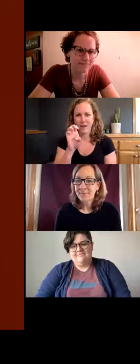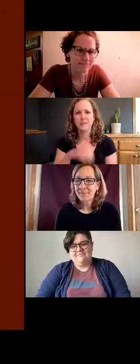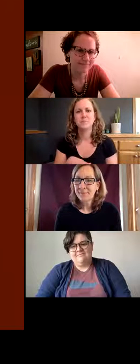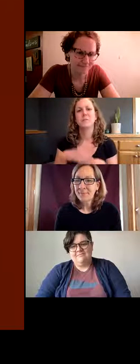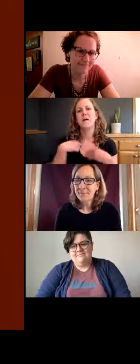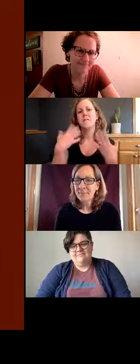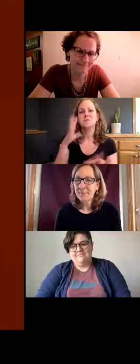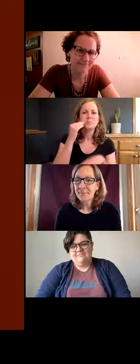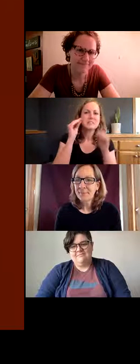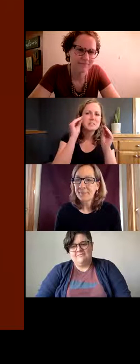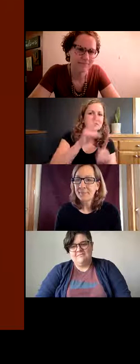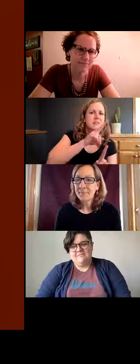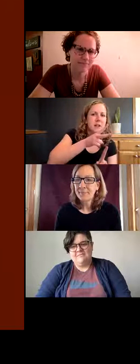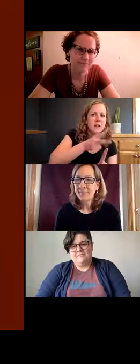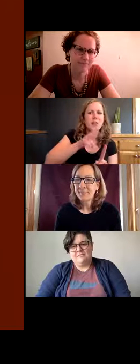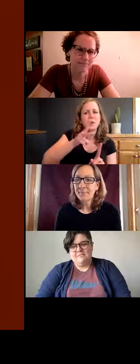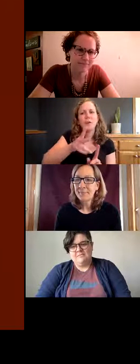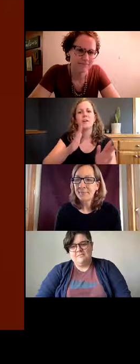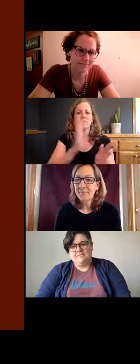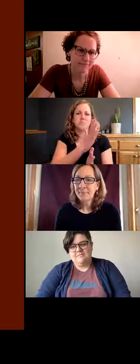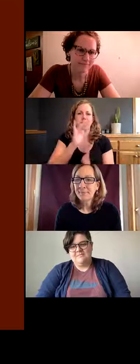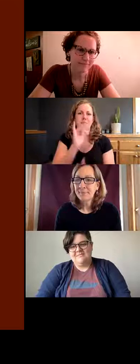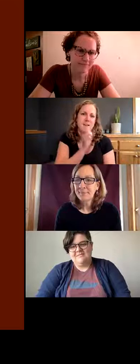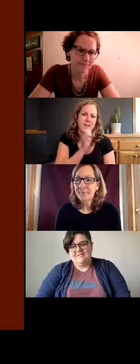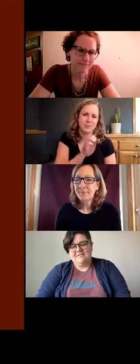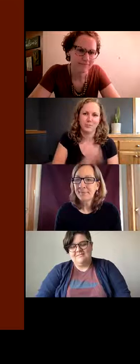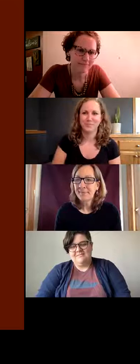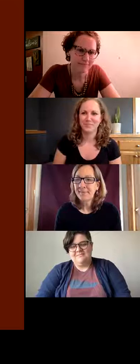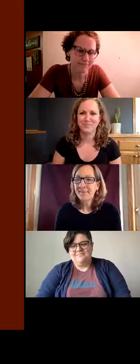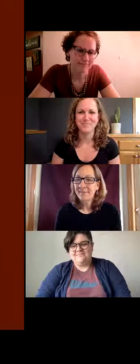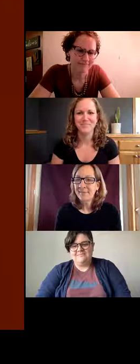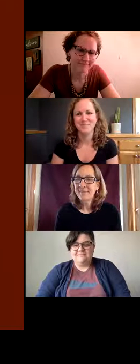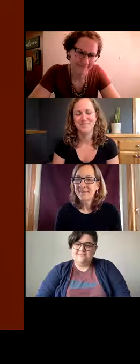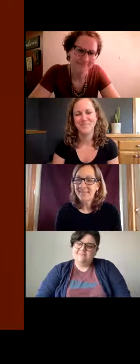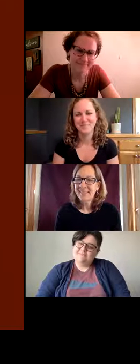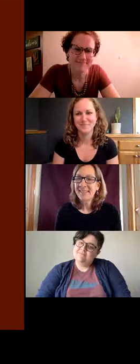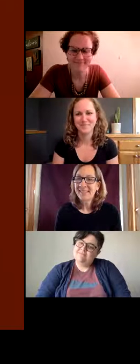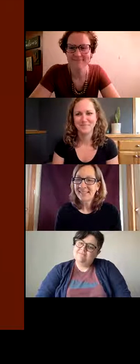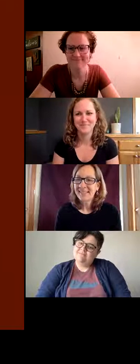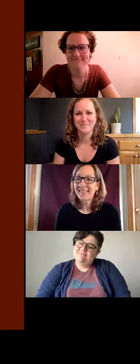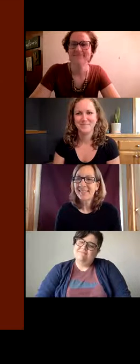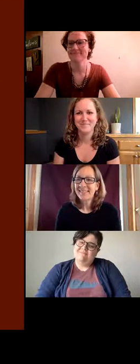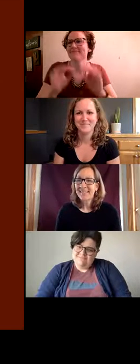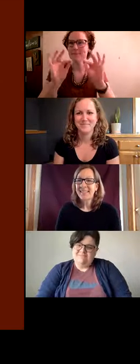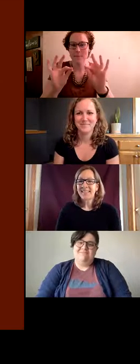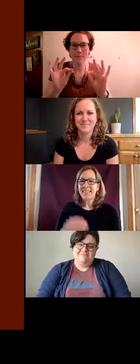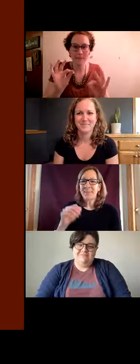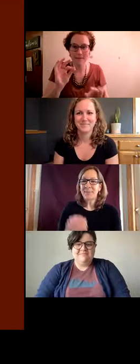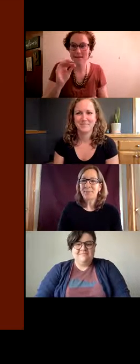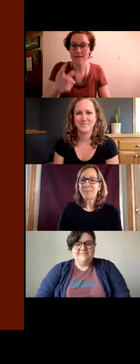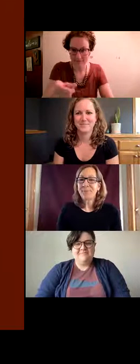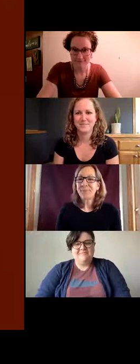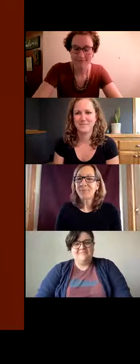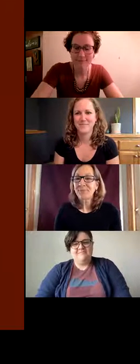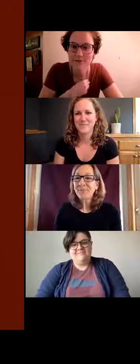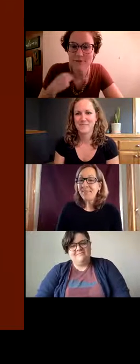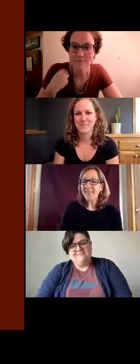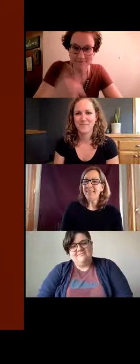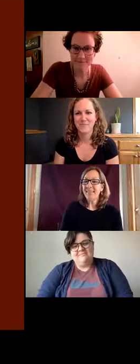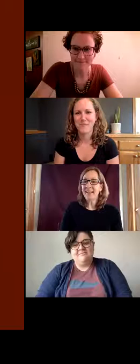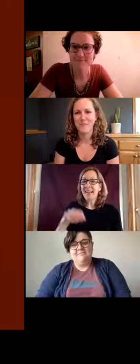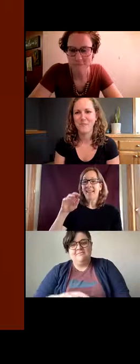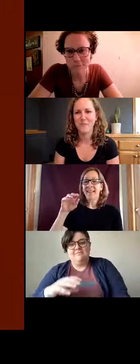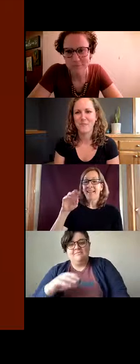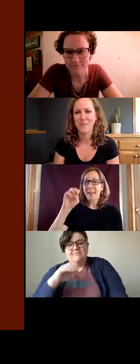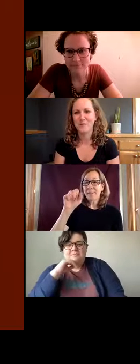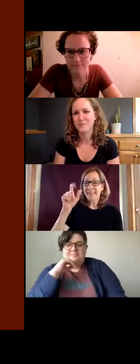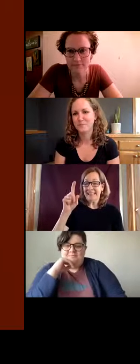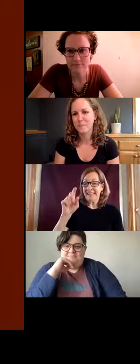second and third grade this year. I have experience teaching second and third grade, that typical age.